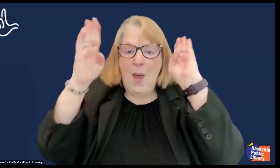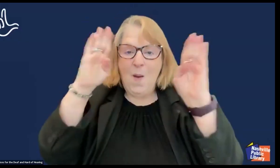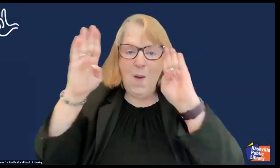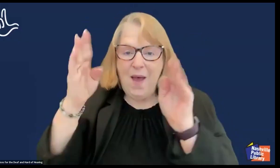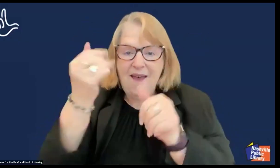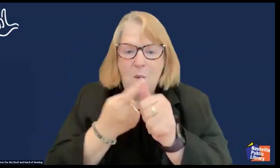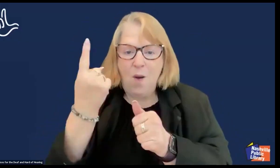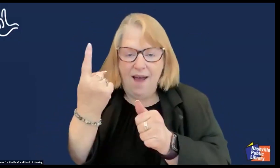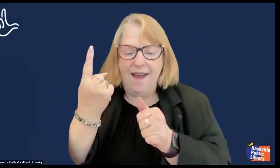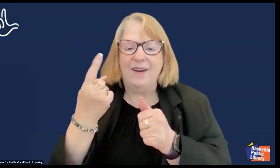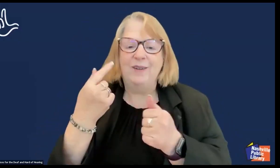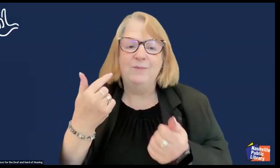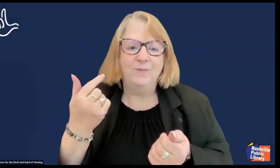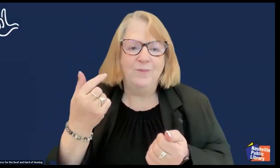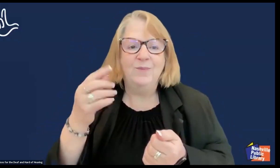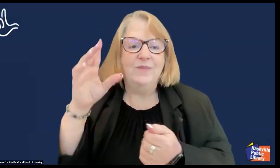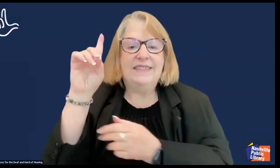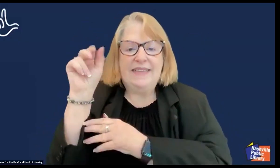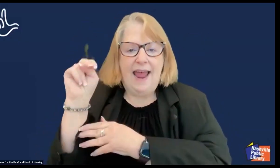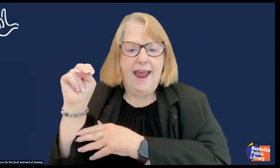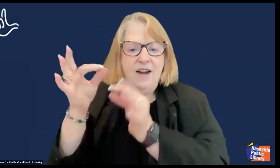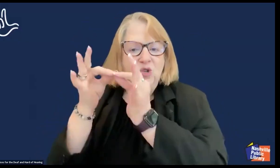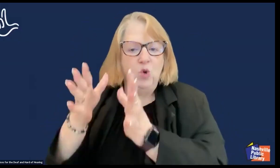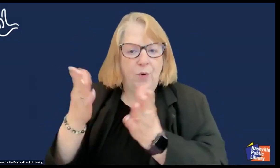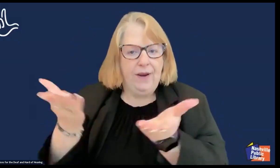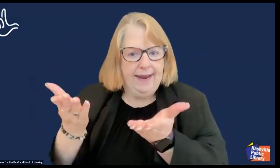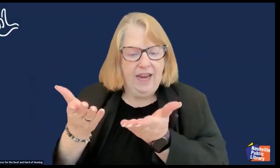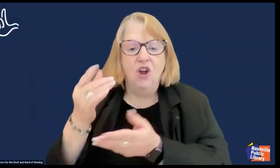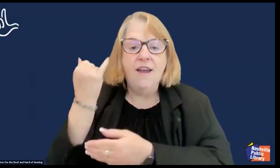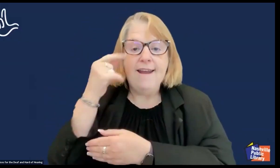[Brenda] Hello, everyone. There's no interpreter here.